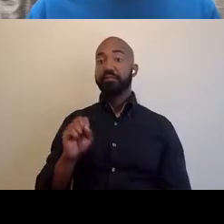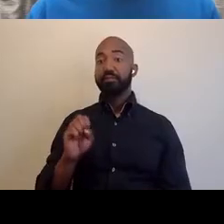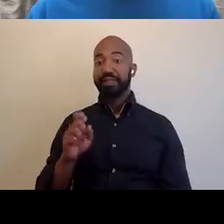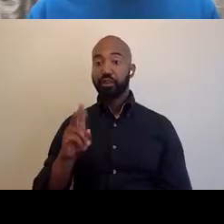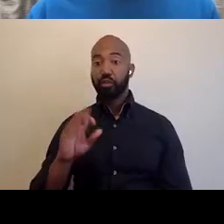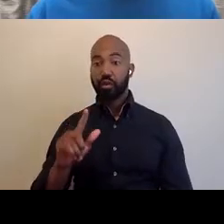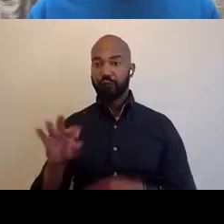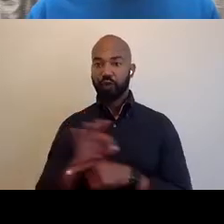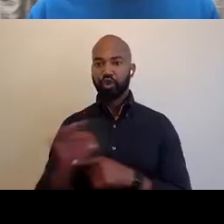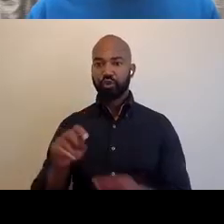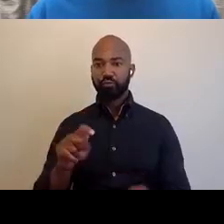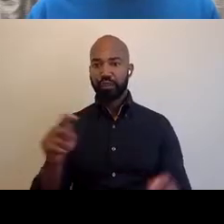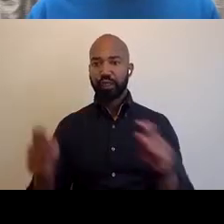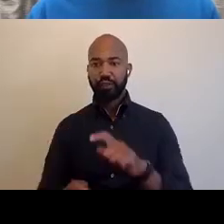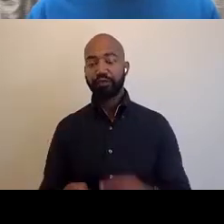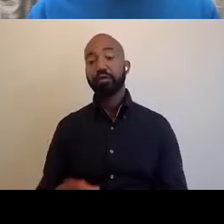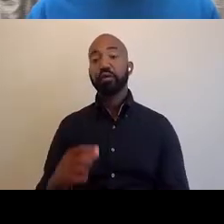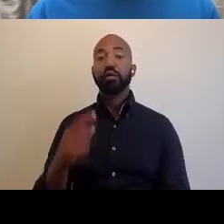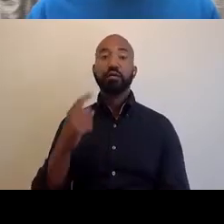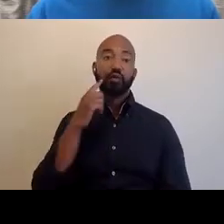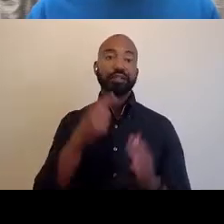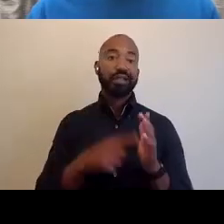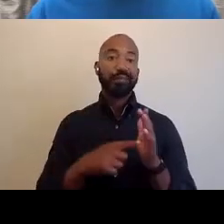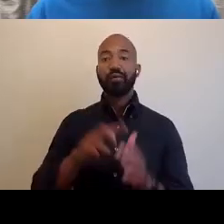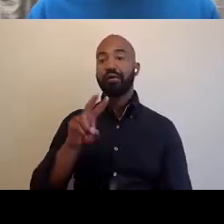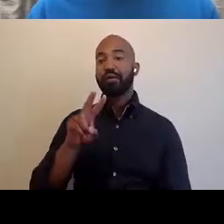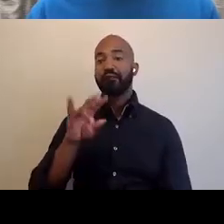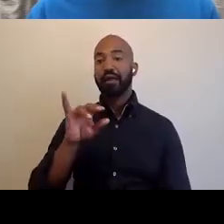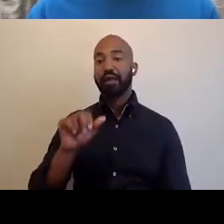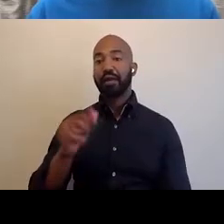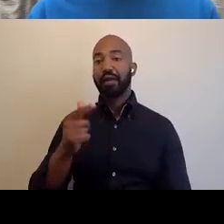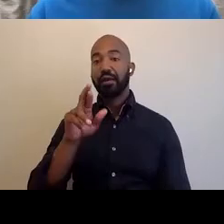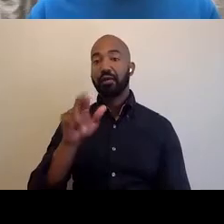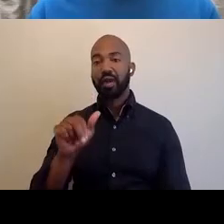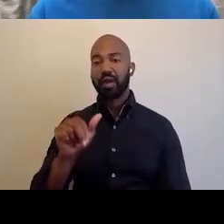And so Viagra, those sorts of medications are indicated in some circumstances,